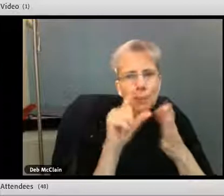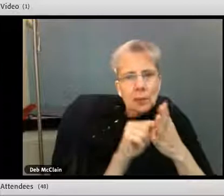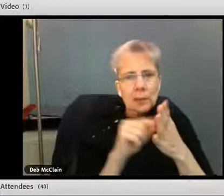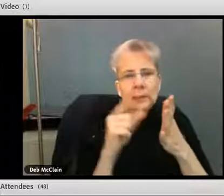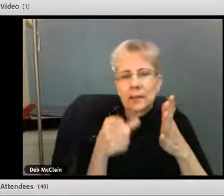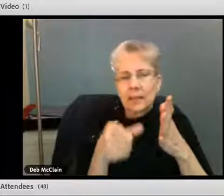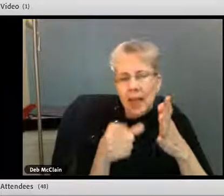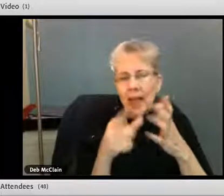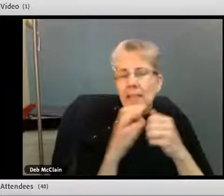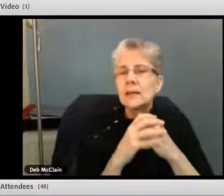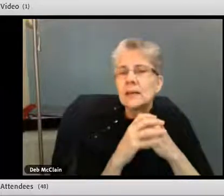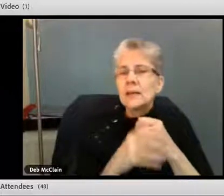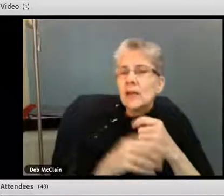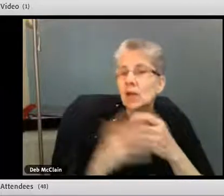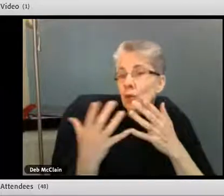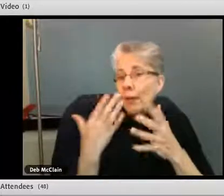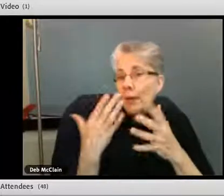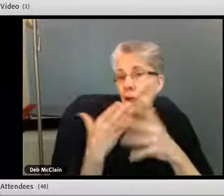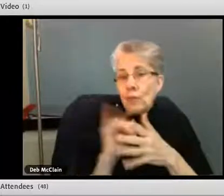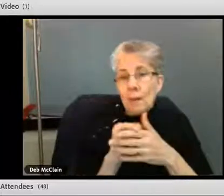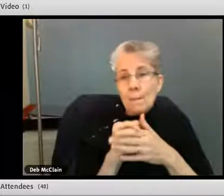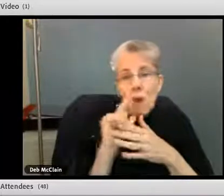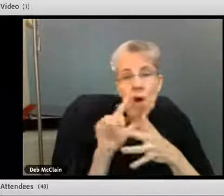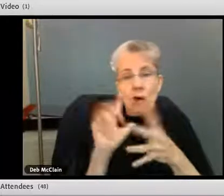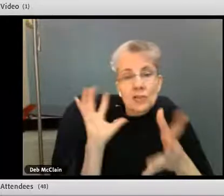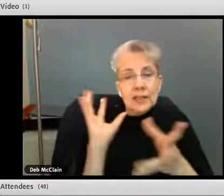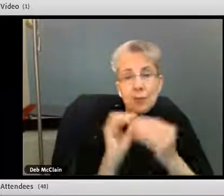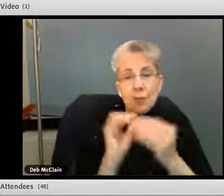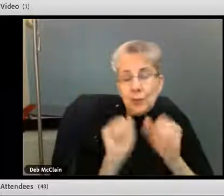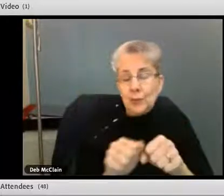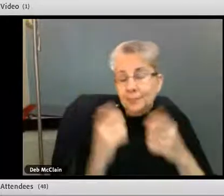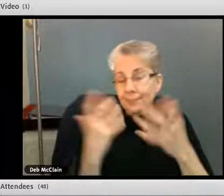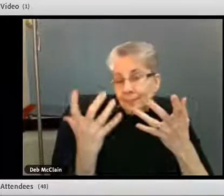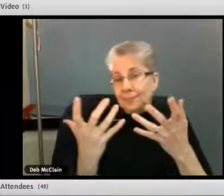all together and sort of throw out which ones mean what to you.